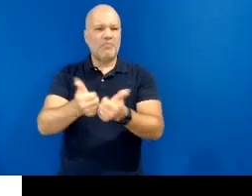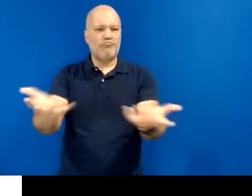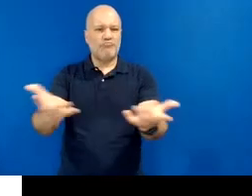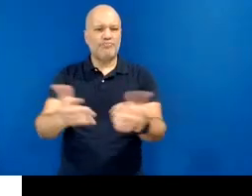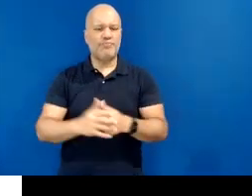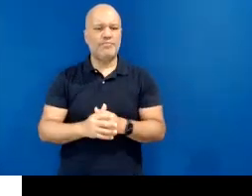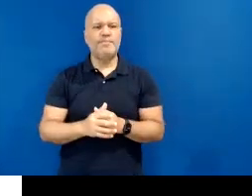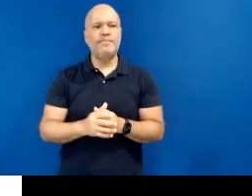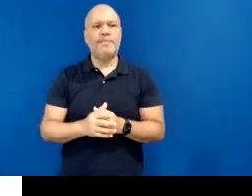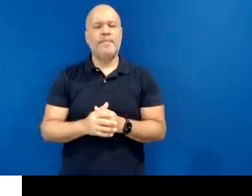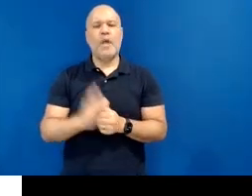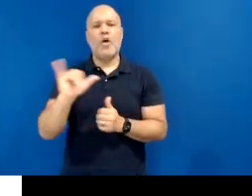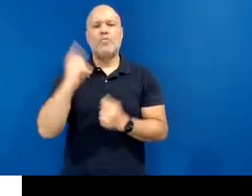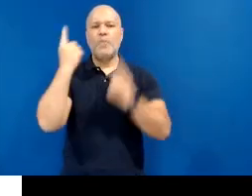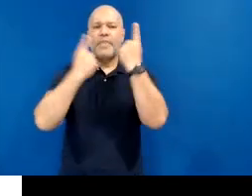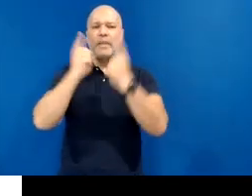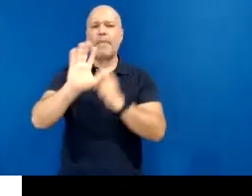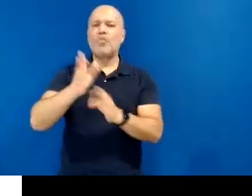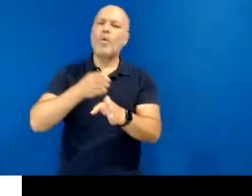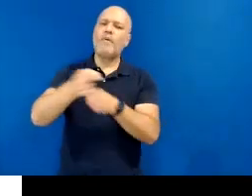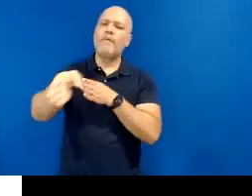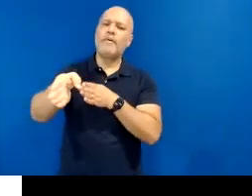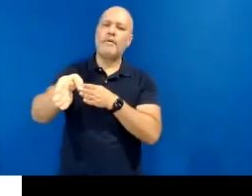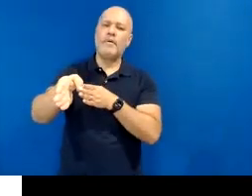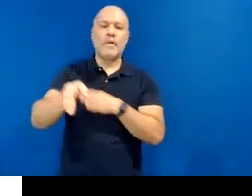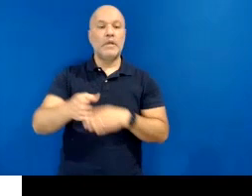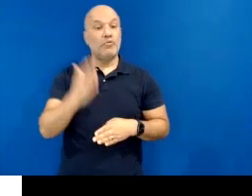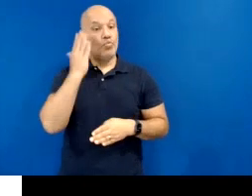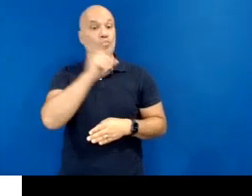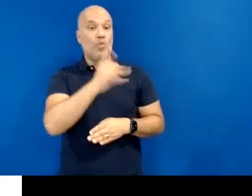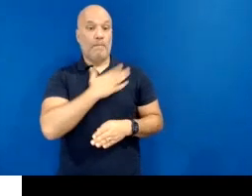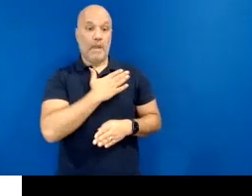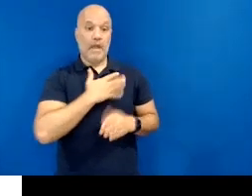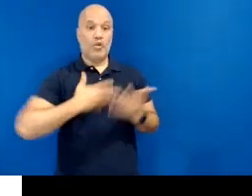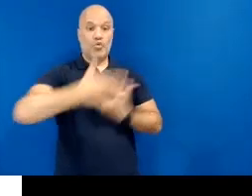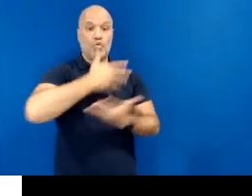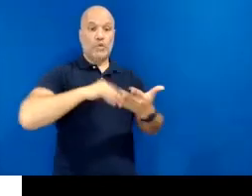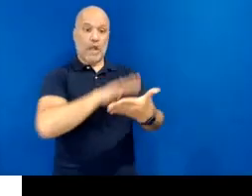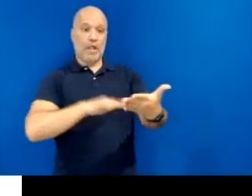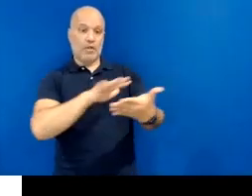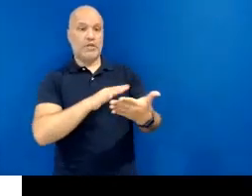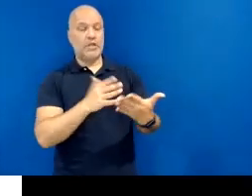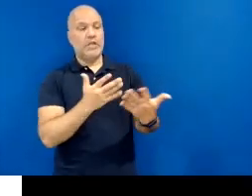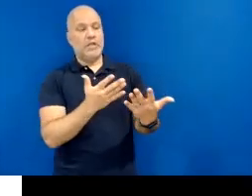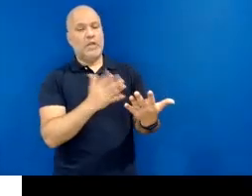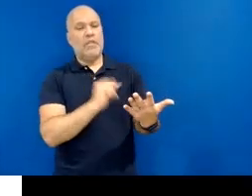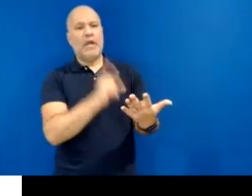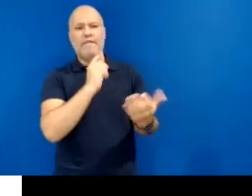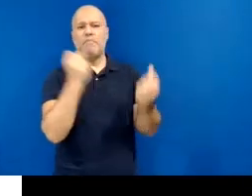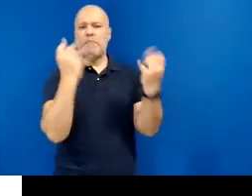Think about your own discipline. Now, sociology is is rich in examples.